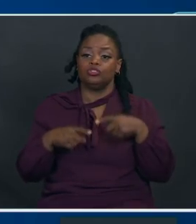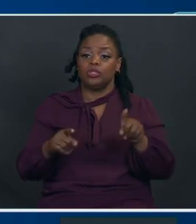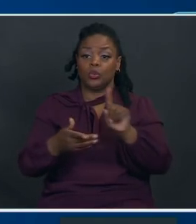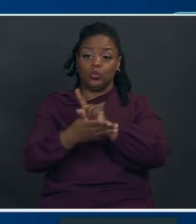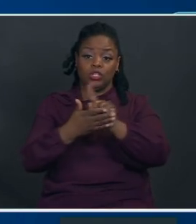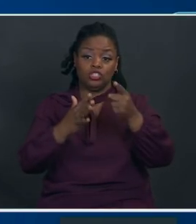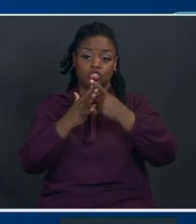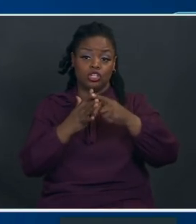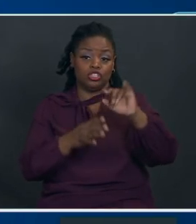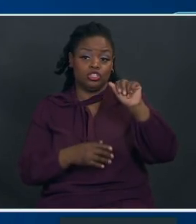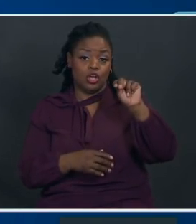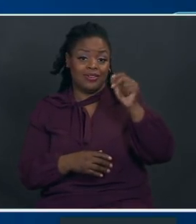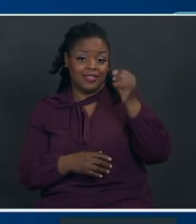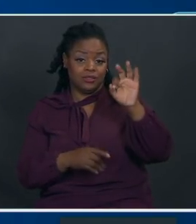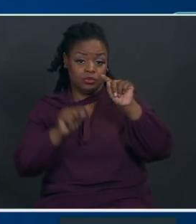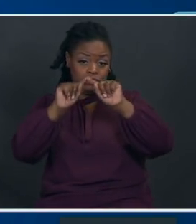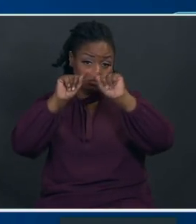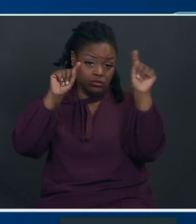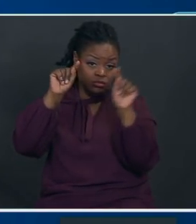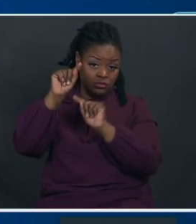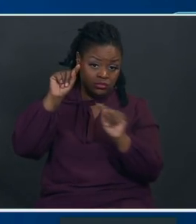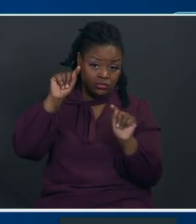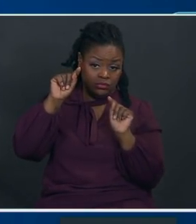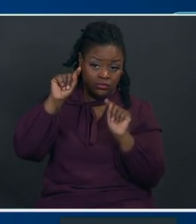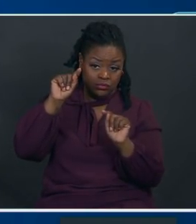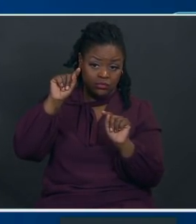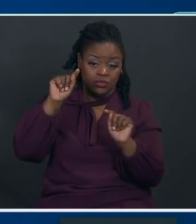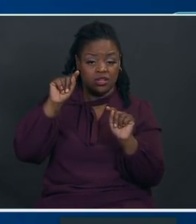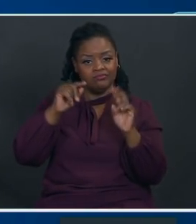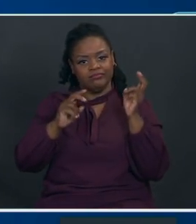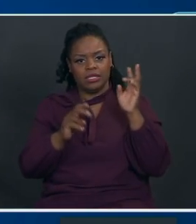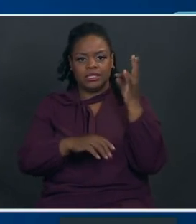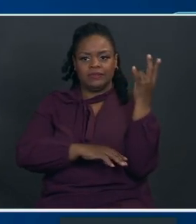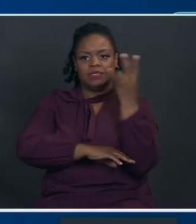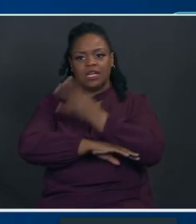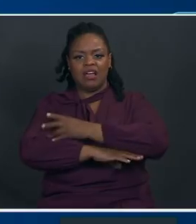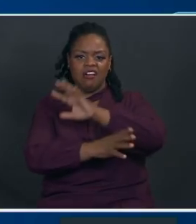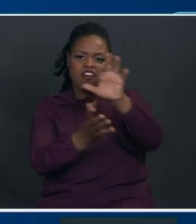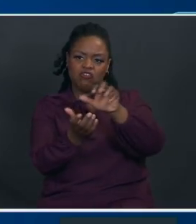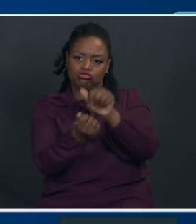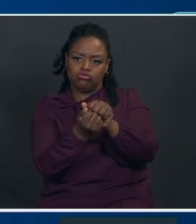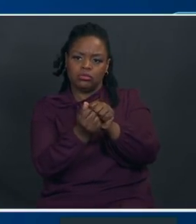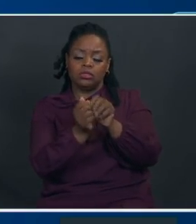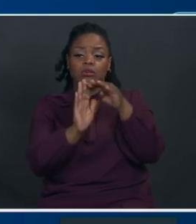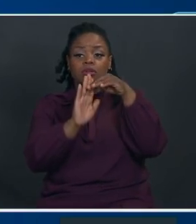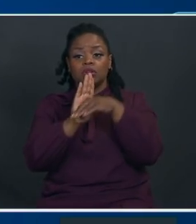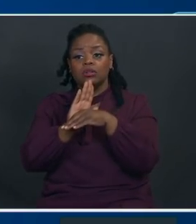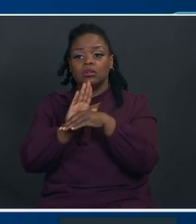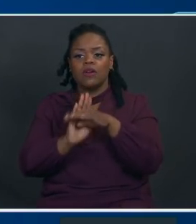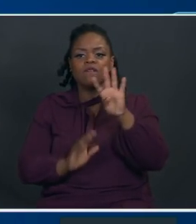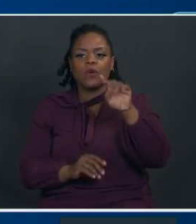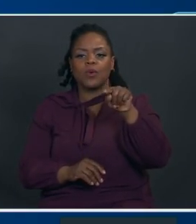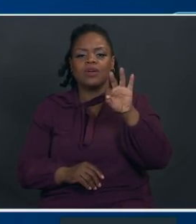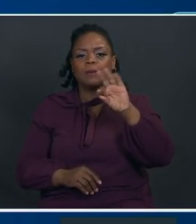the seven-day average number of deaths decreased by 4.9 percent to 3,113 per day.